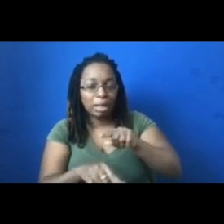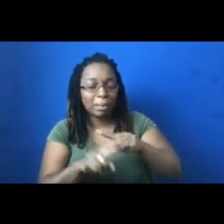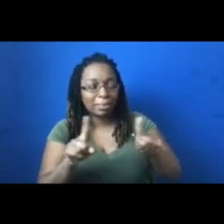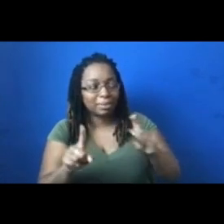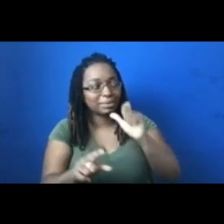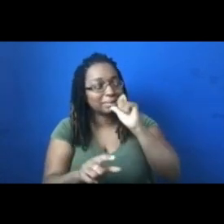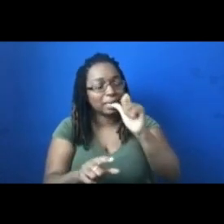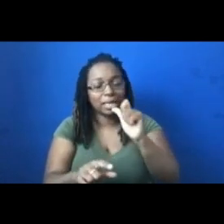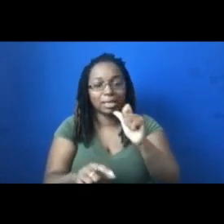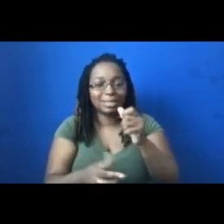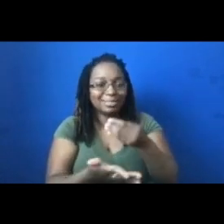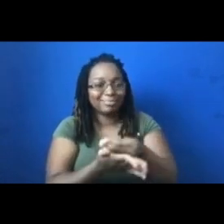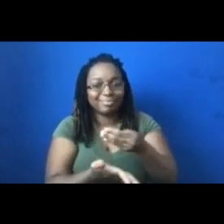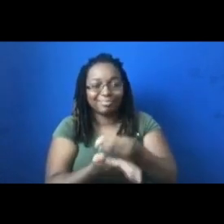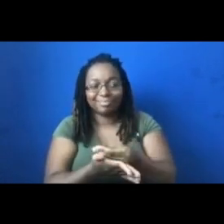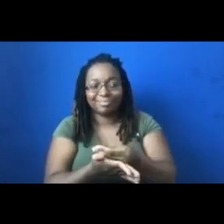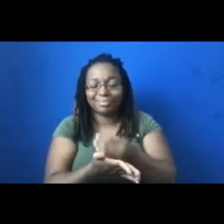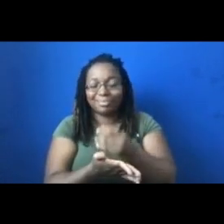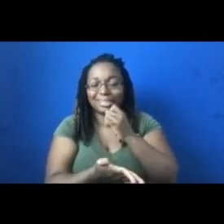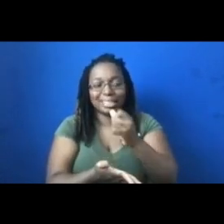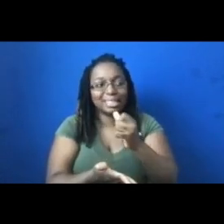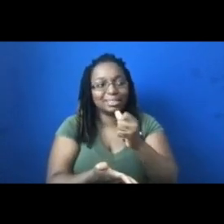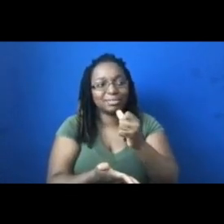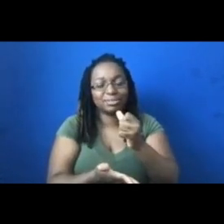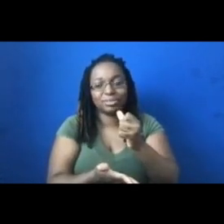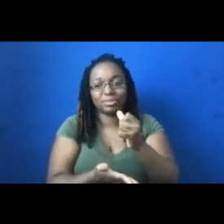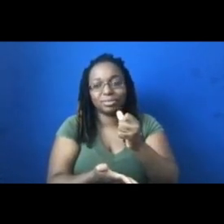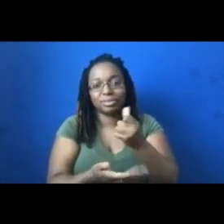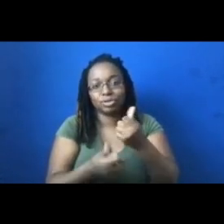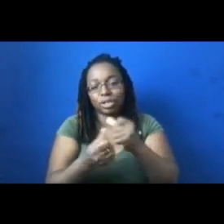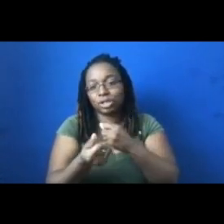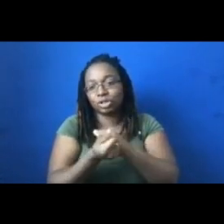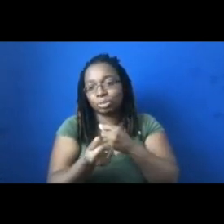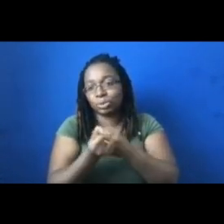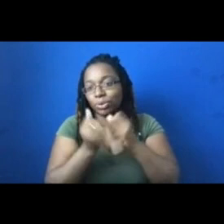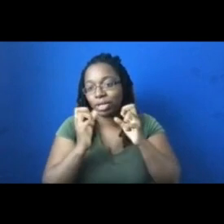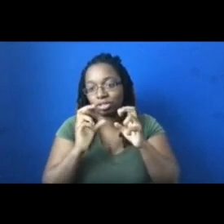This funding is not intended to support education, training and